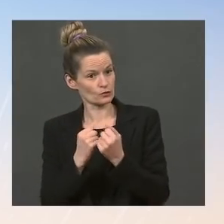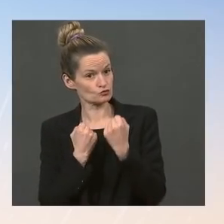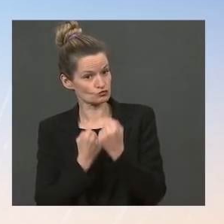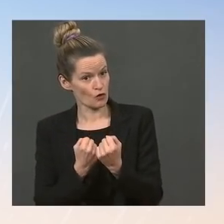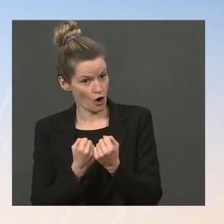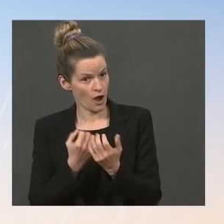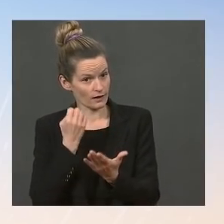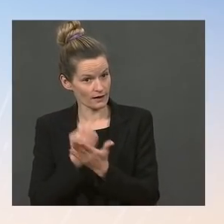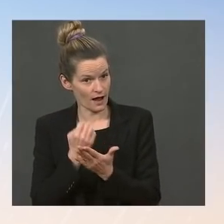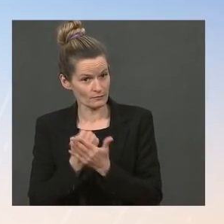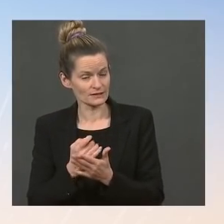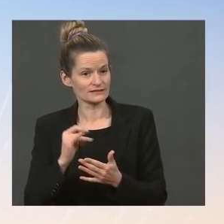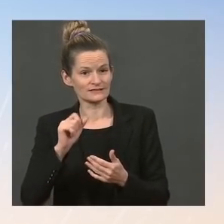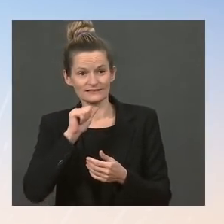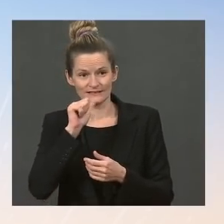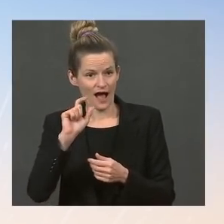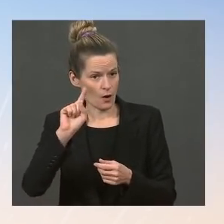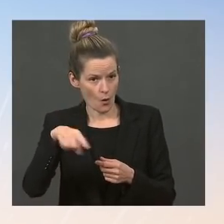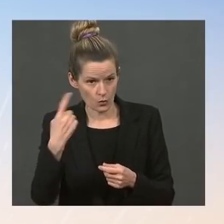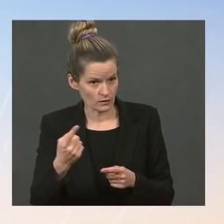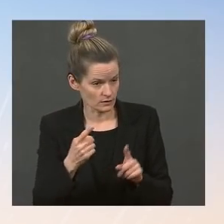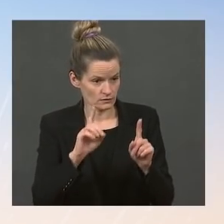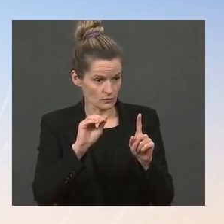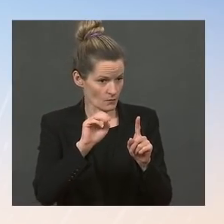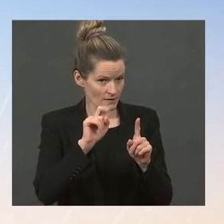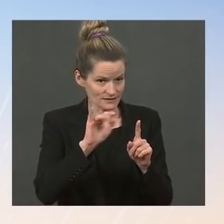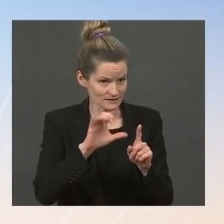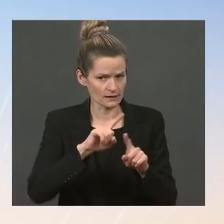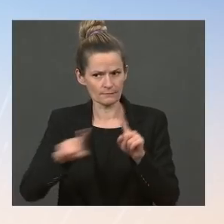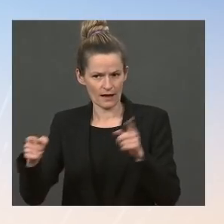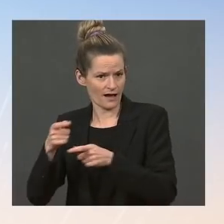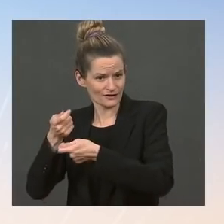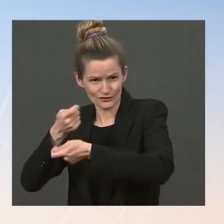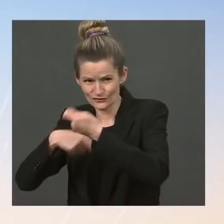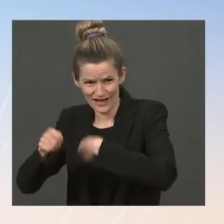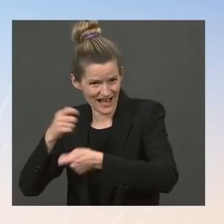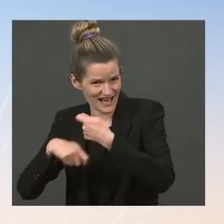There's a range of ways that we can forge those relationships and those partnerships.